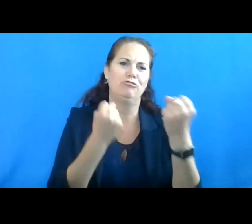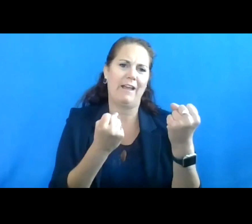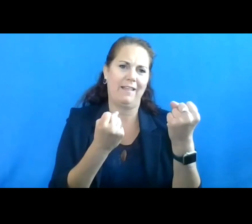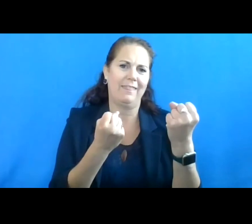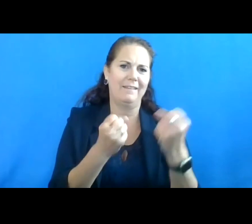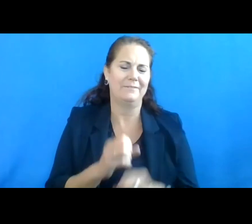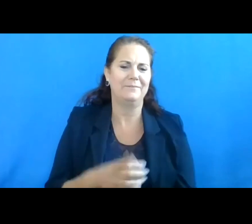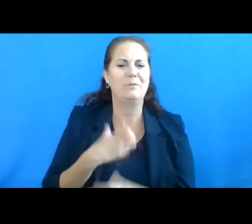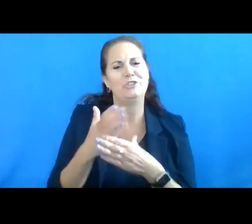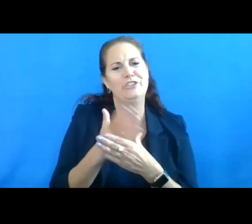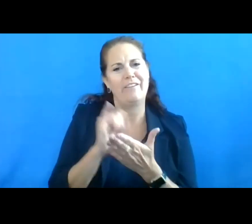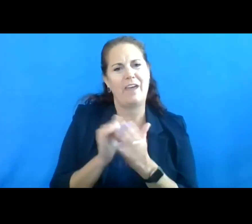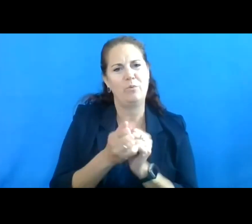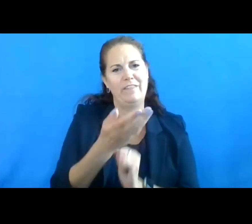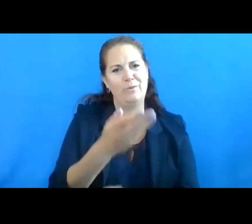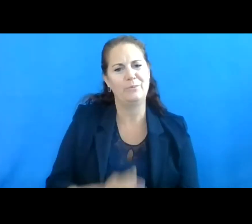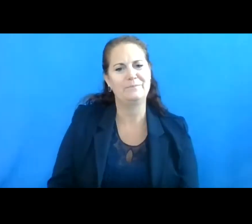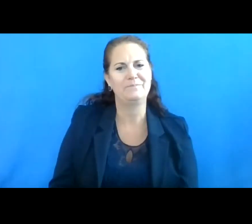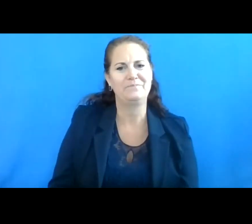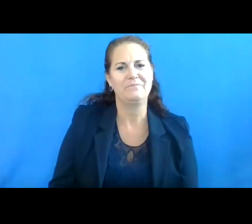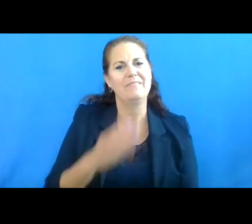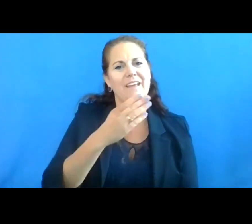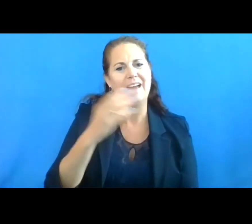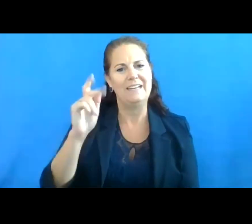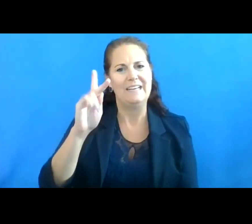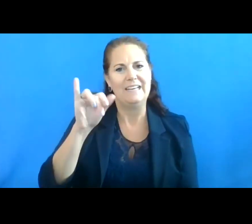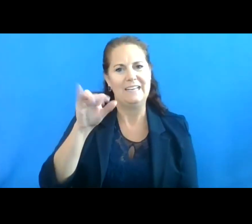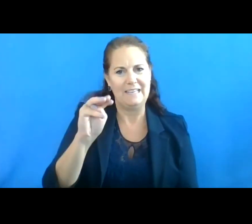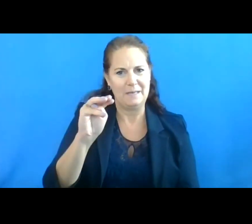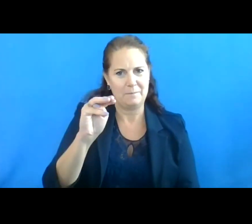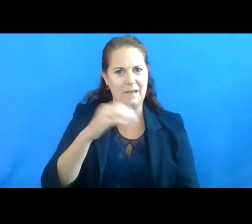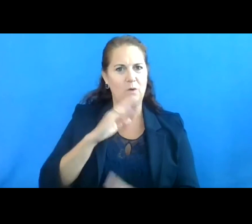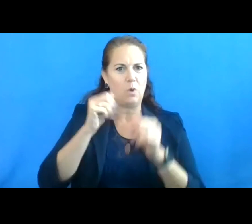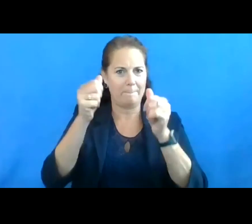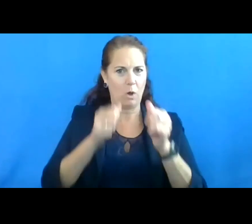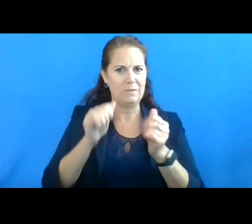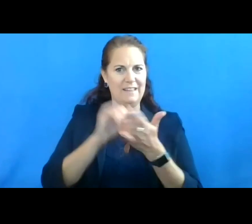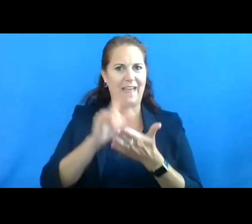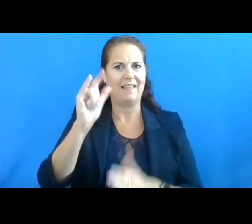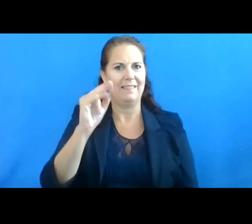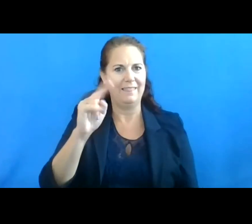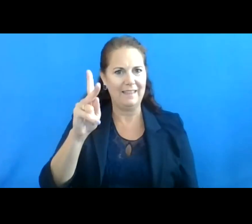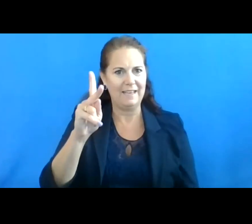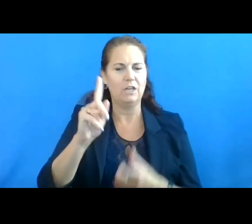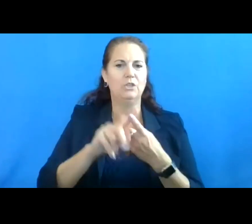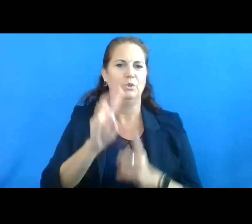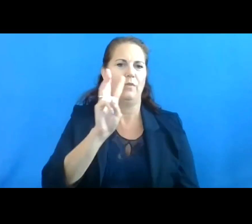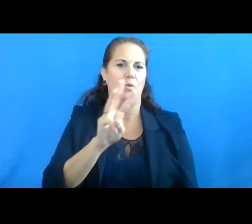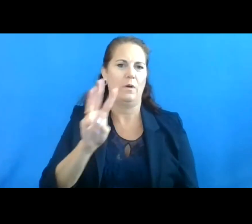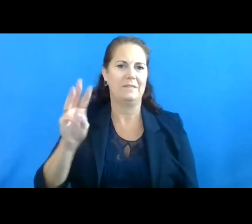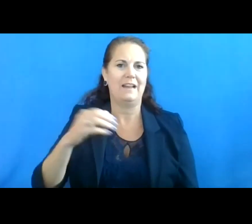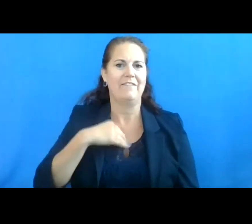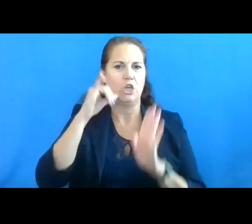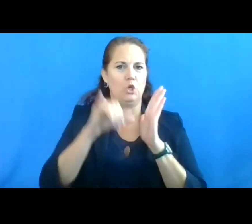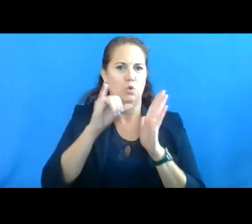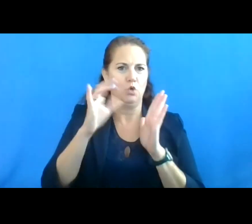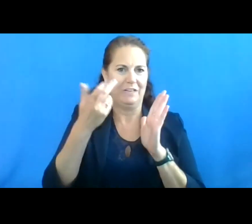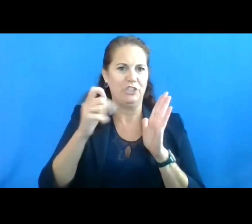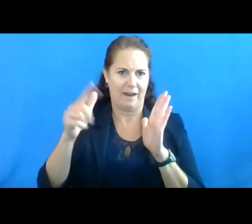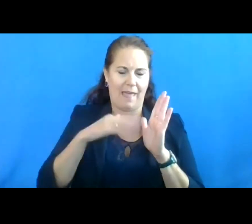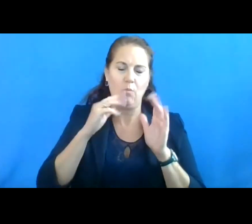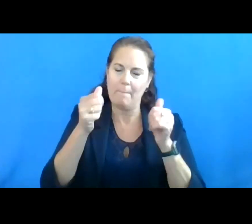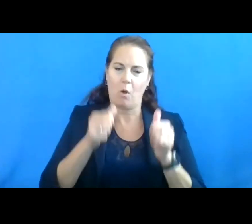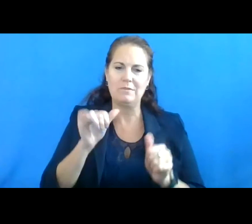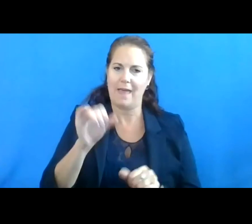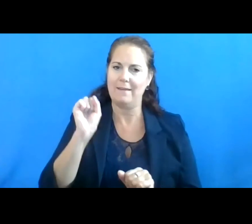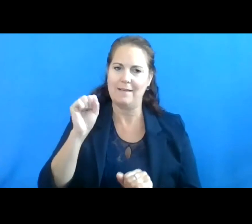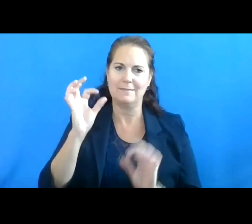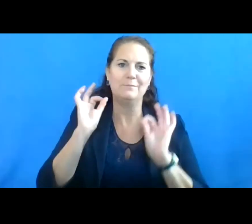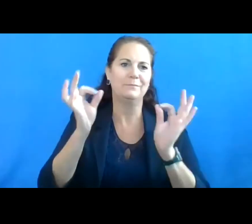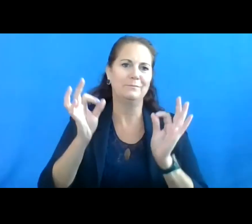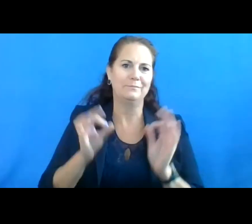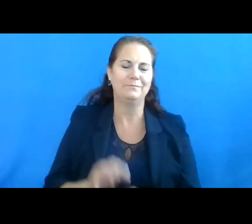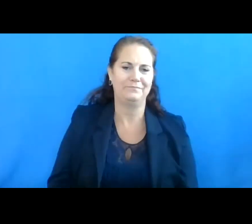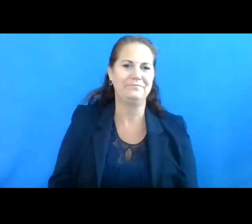Kim, I'll post the link to the website that has the YouTube channel.